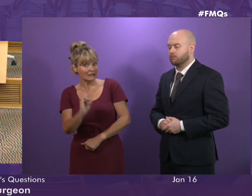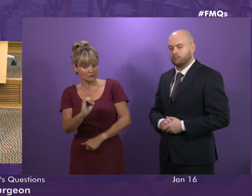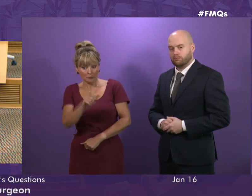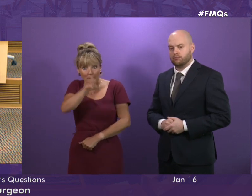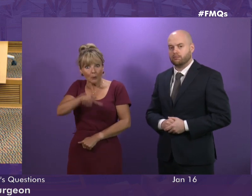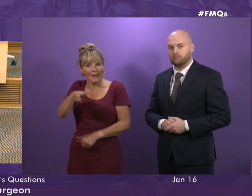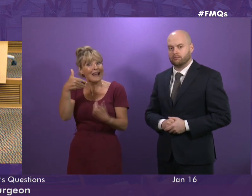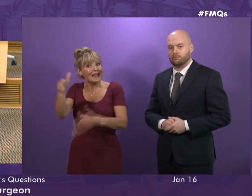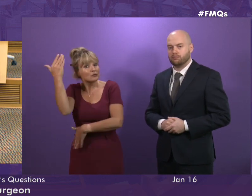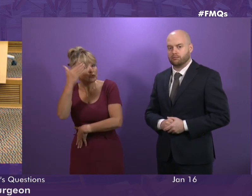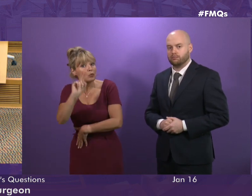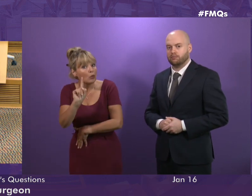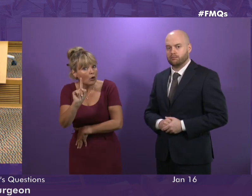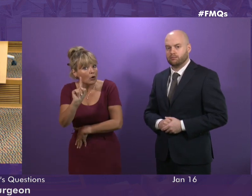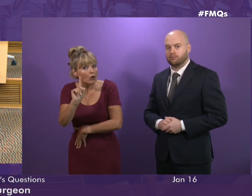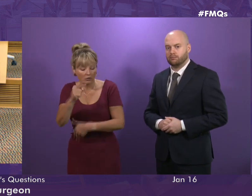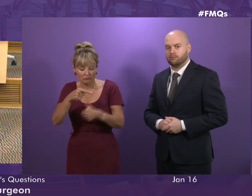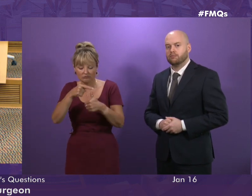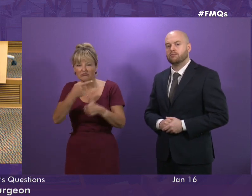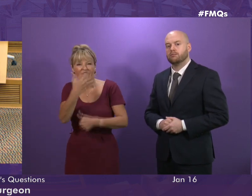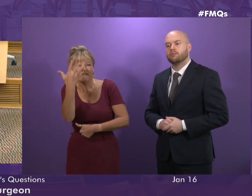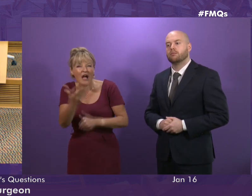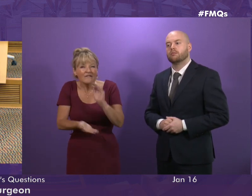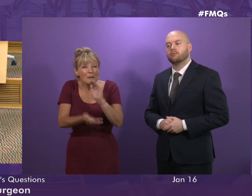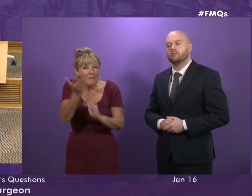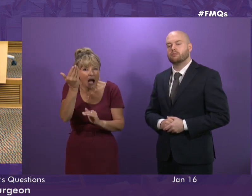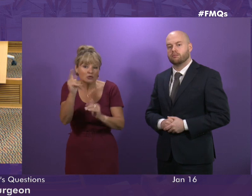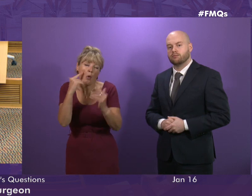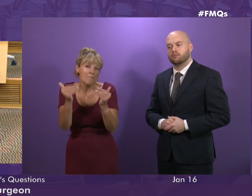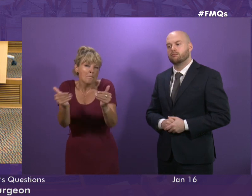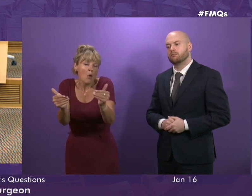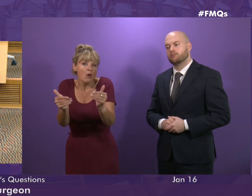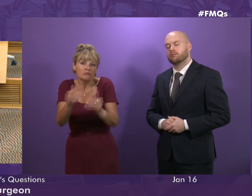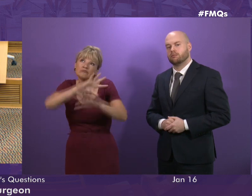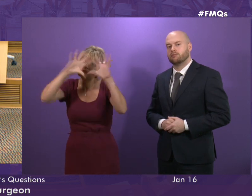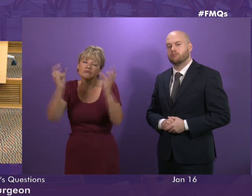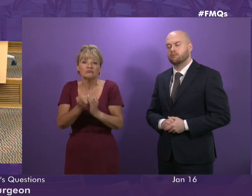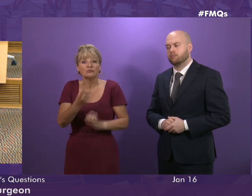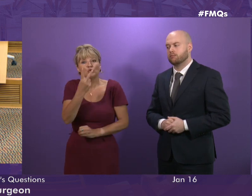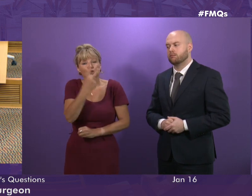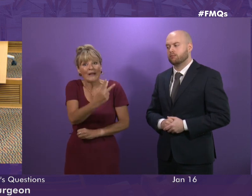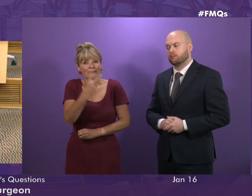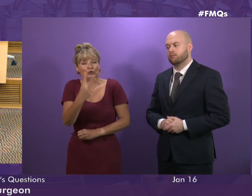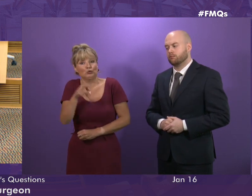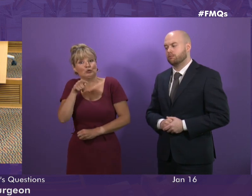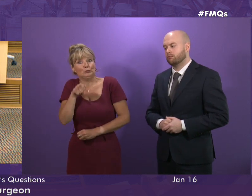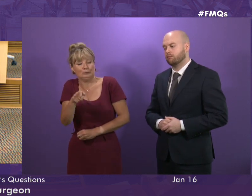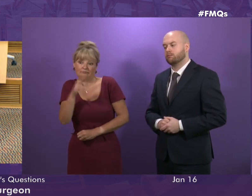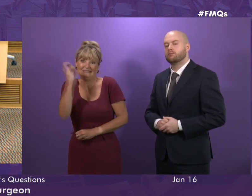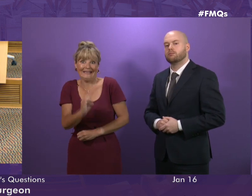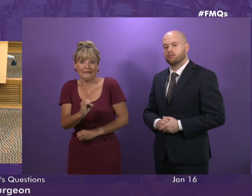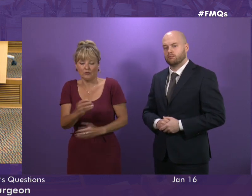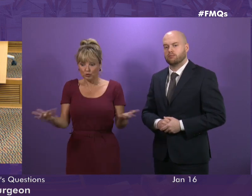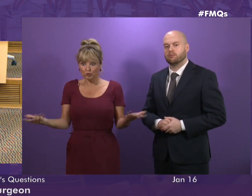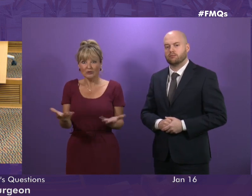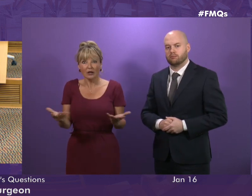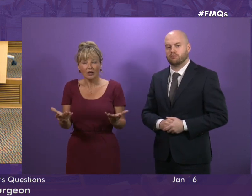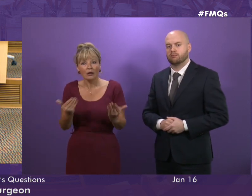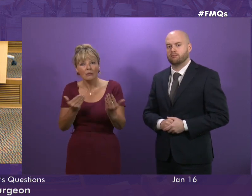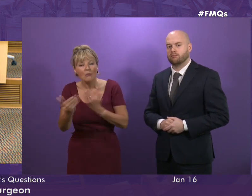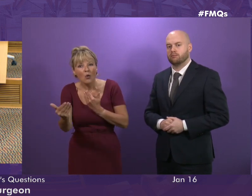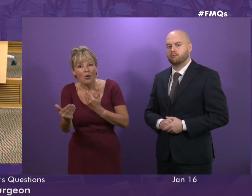school with five passes or better was 22.2 per cent. Today, that is more than 30 per